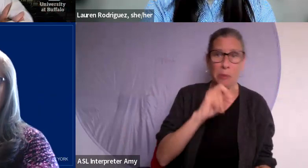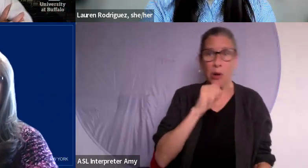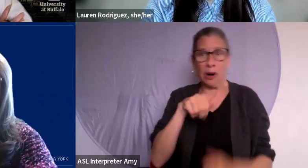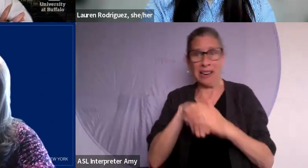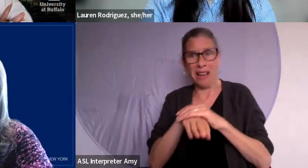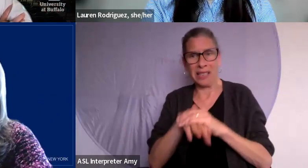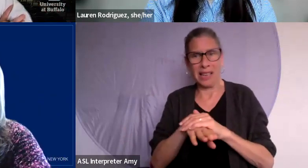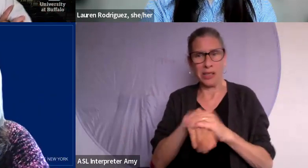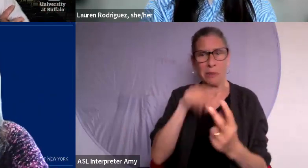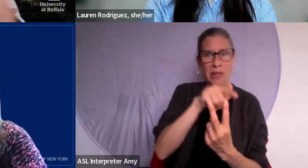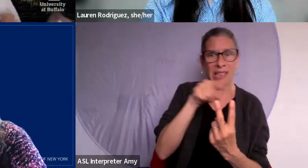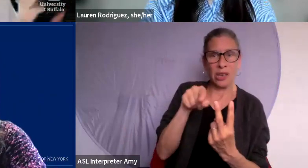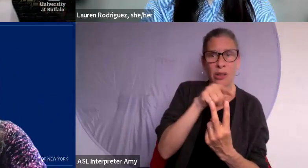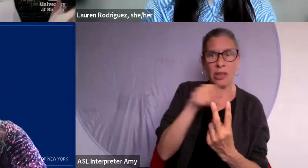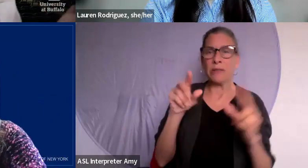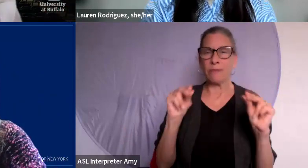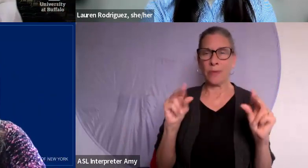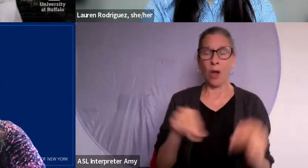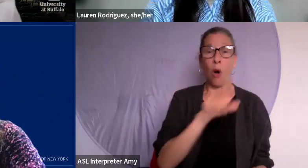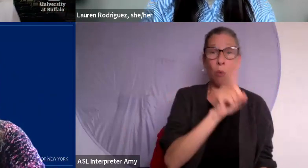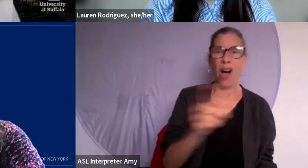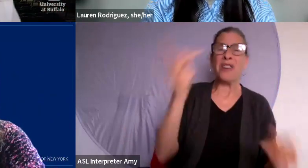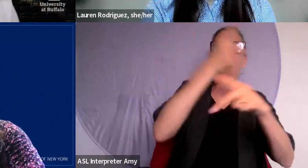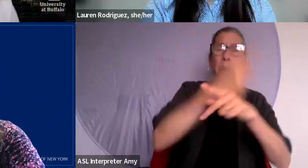developed this scale, with one being the worst and five being